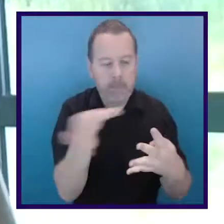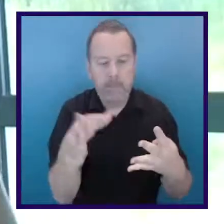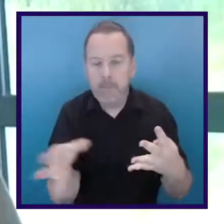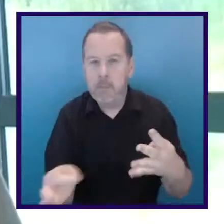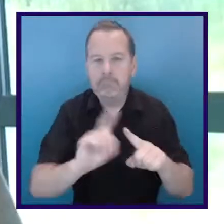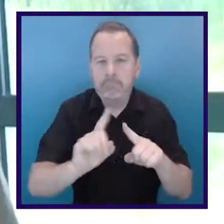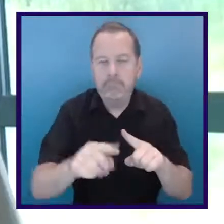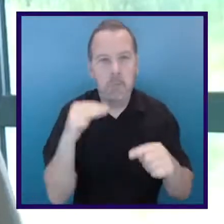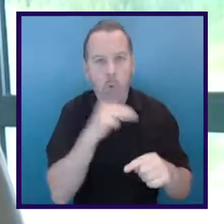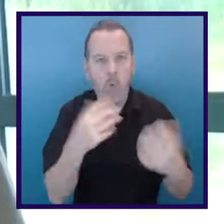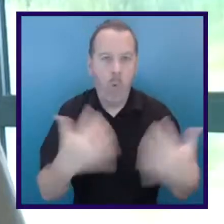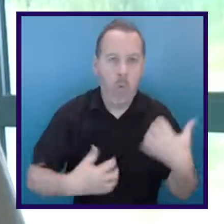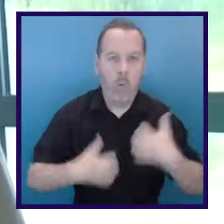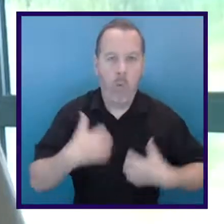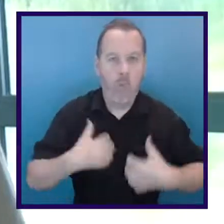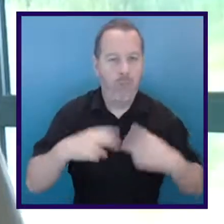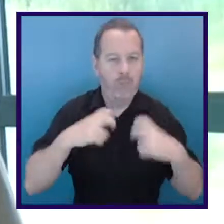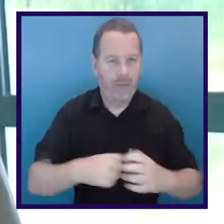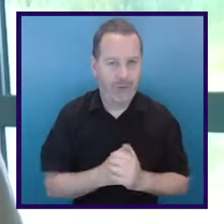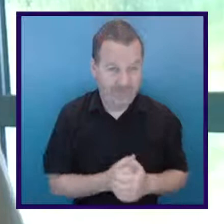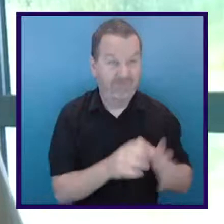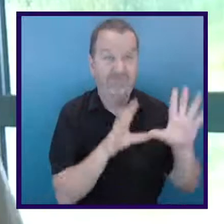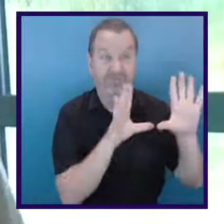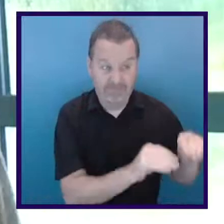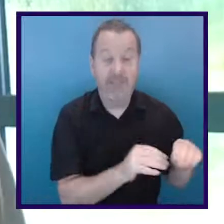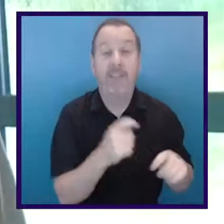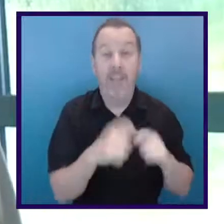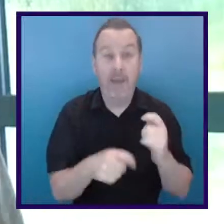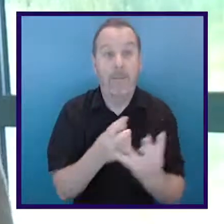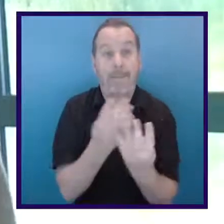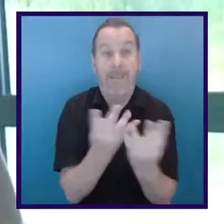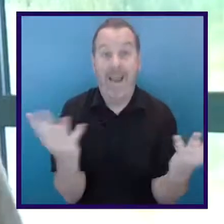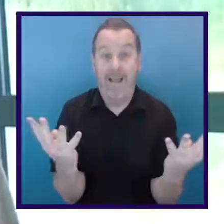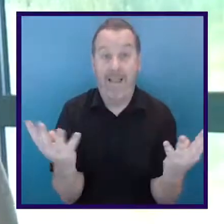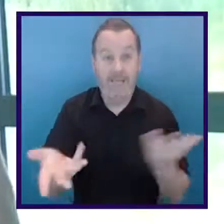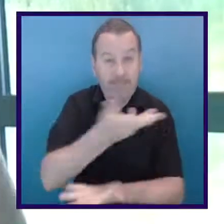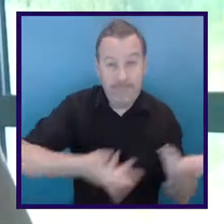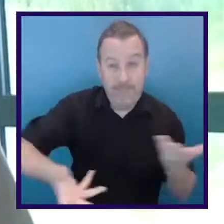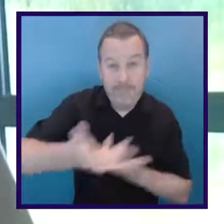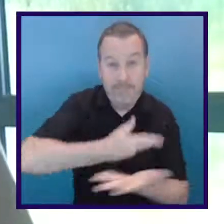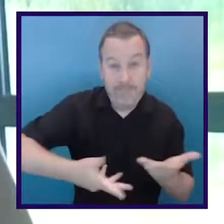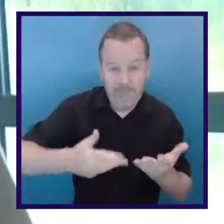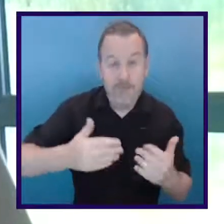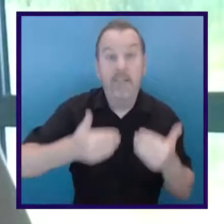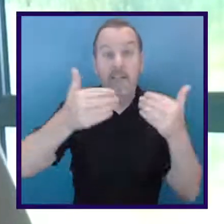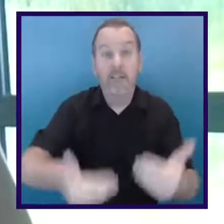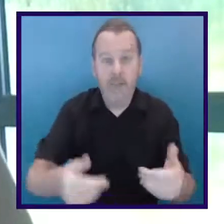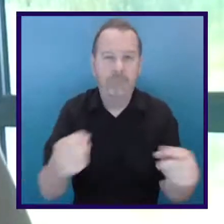And following that, then we will have a short discussion and a Q&A session at the end.